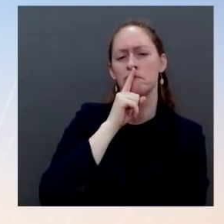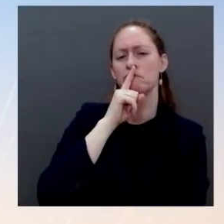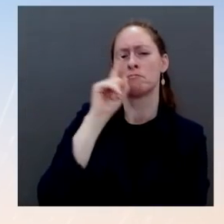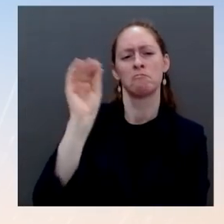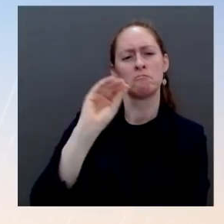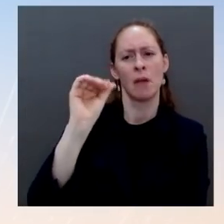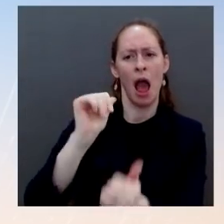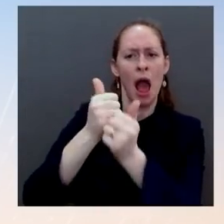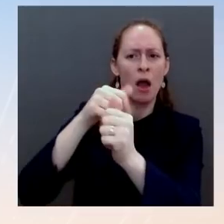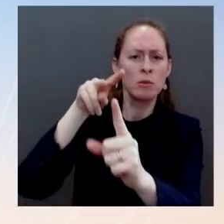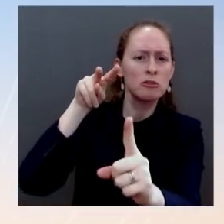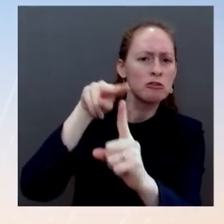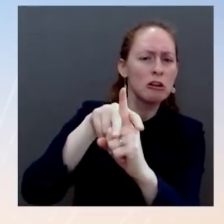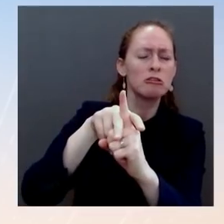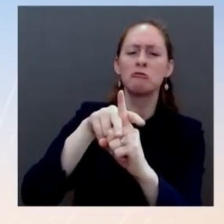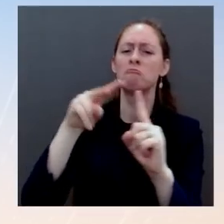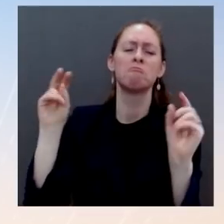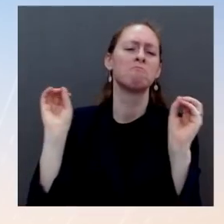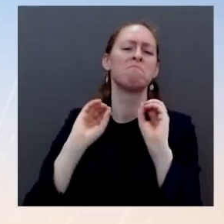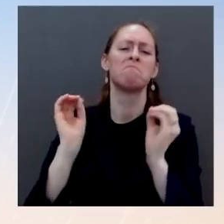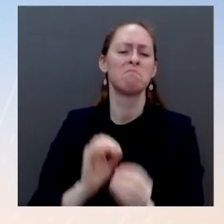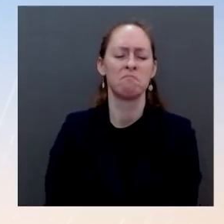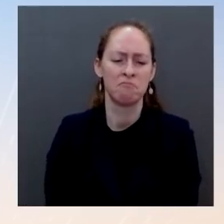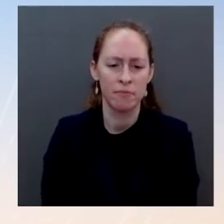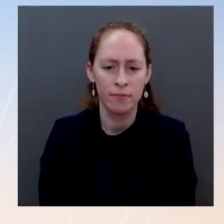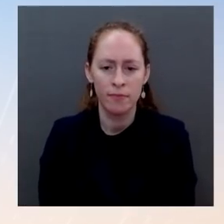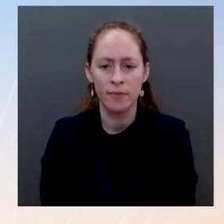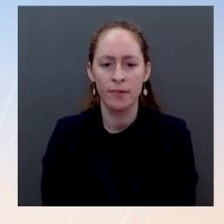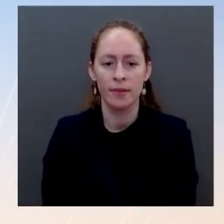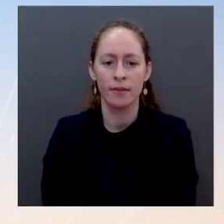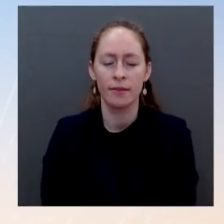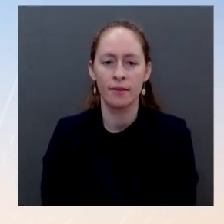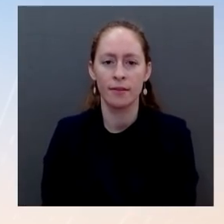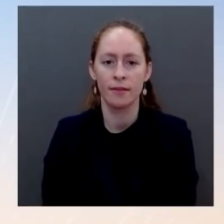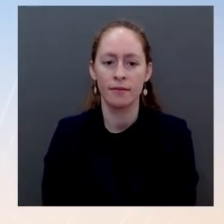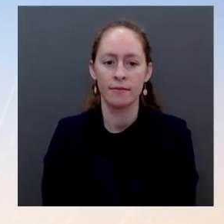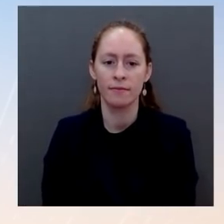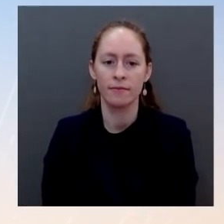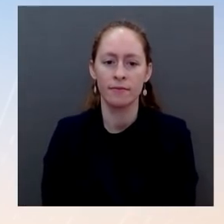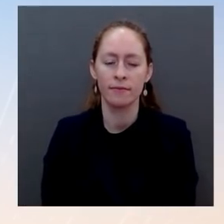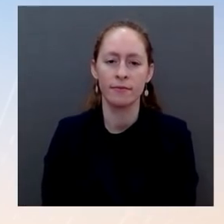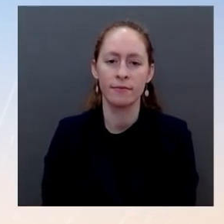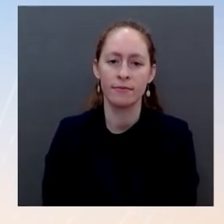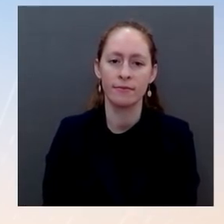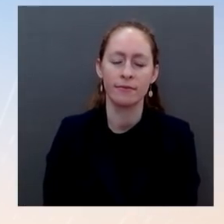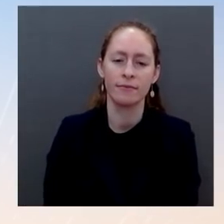How will President Biden's case for voting rights legislation be any different than the many arguments